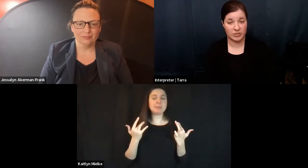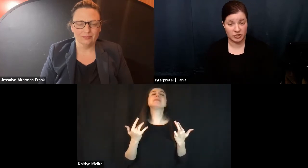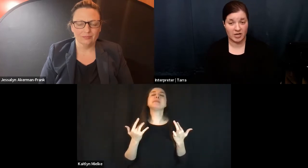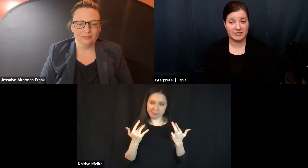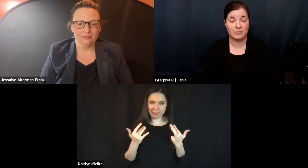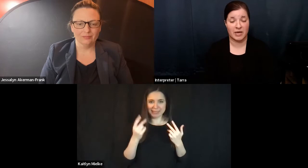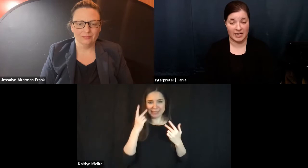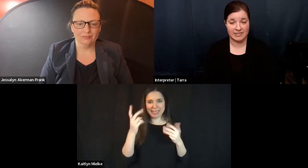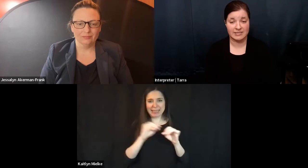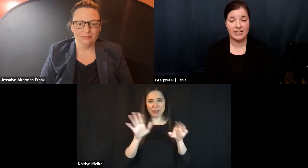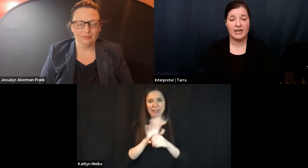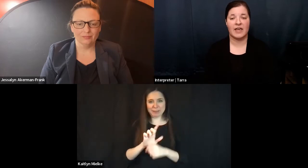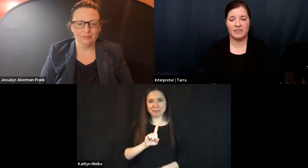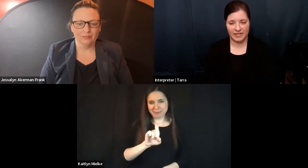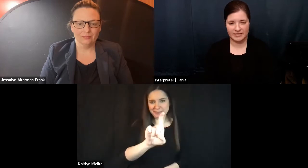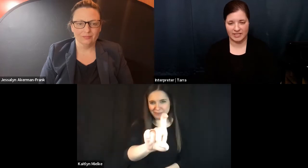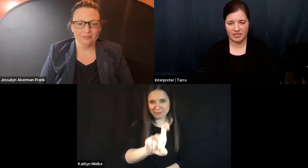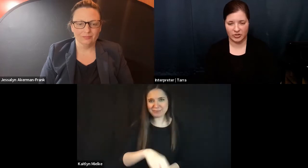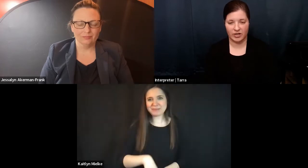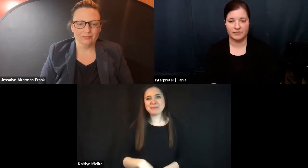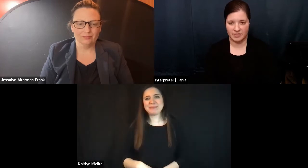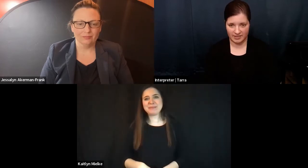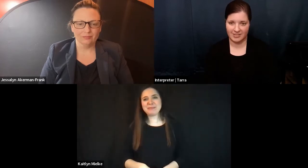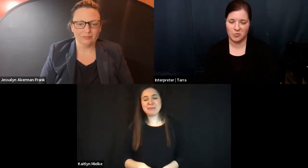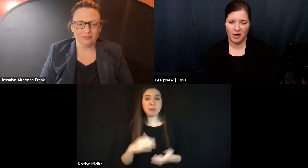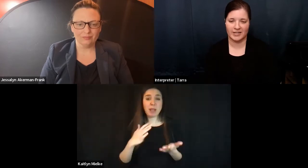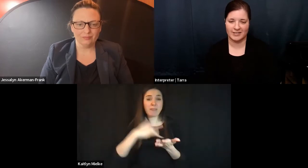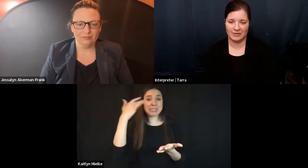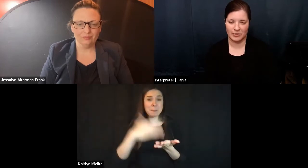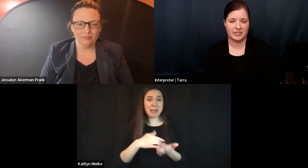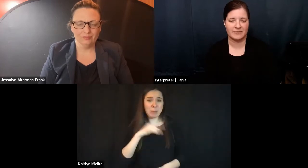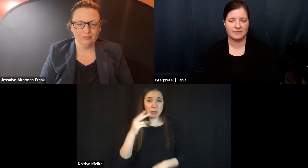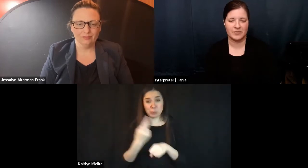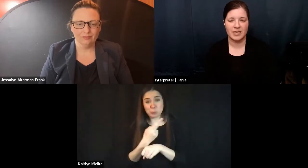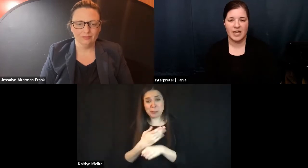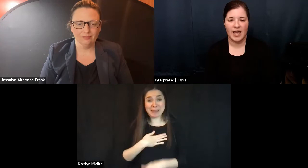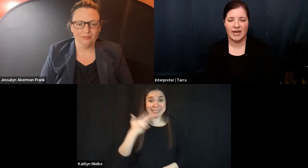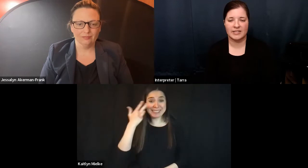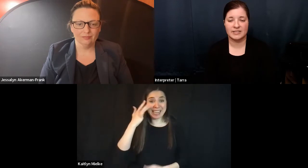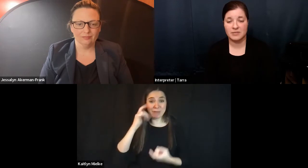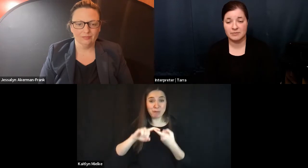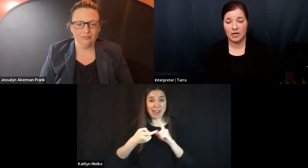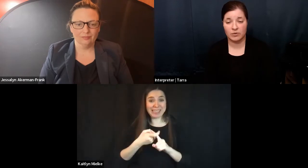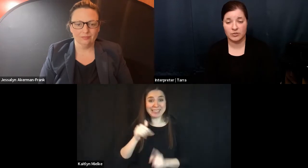adjust, and it takes me about a minute -- excuse me -- it takes other people about a minute. It takes me a good five minutes to adjust my eyes and then see clear enough to continue walking into the